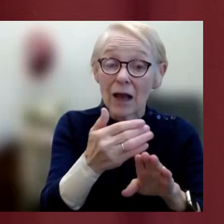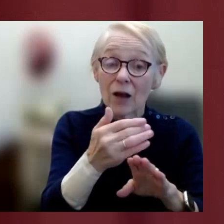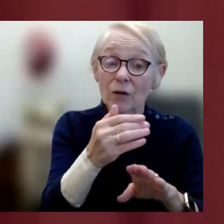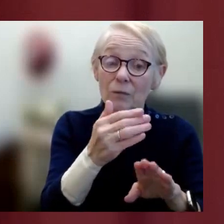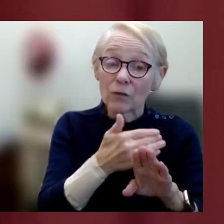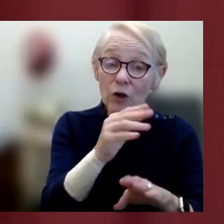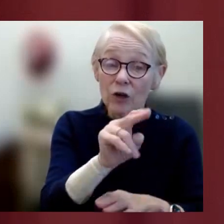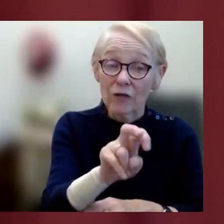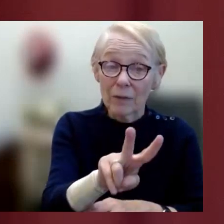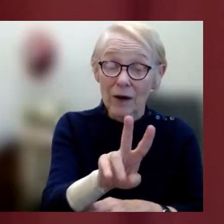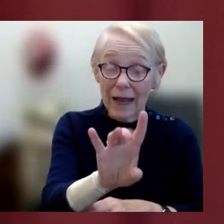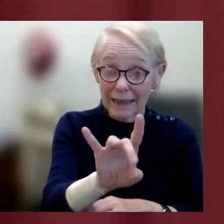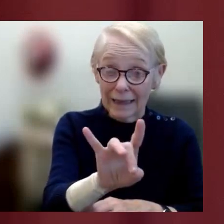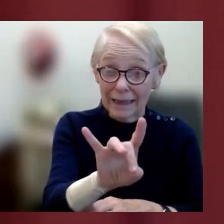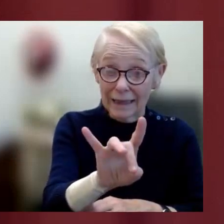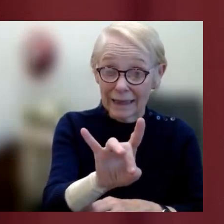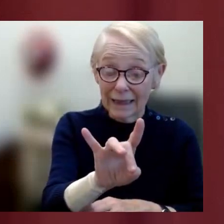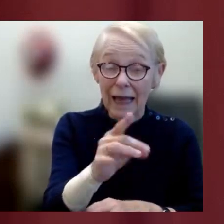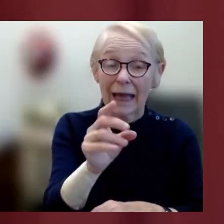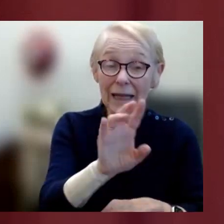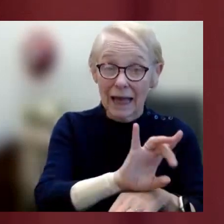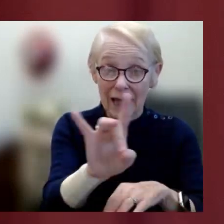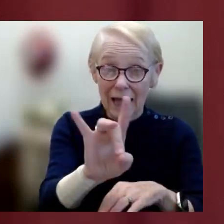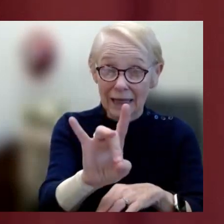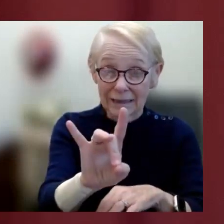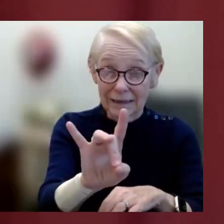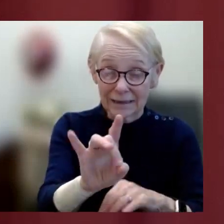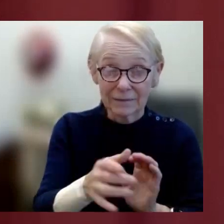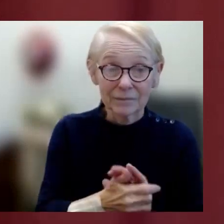the day that people will be going to their polling places while they're open and maybe staying in